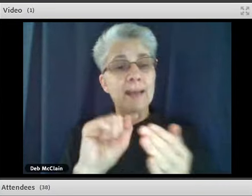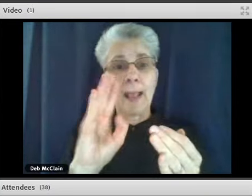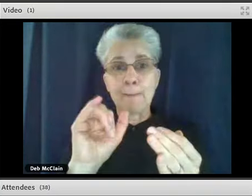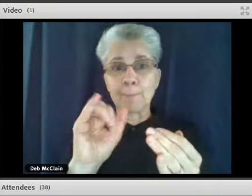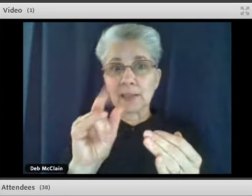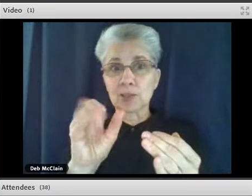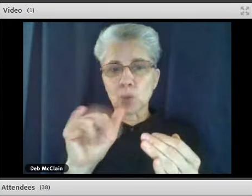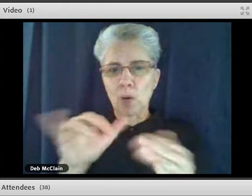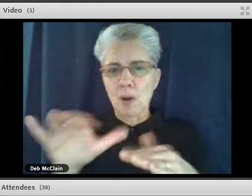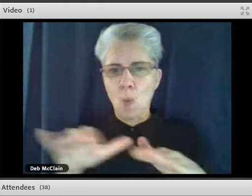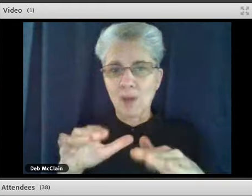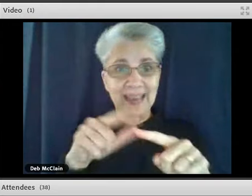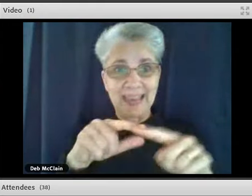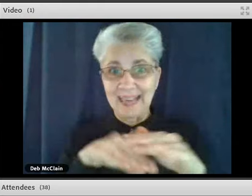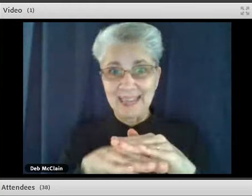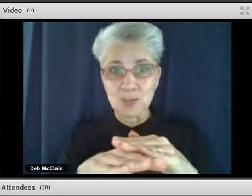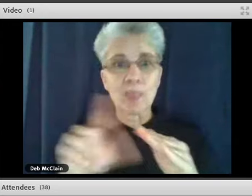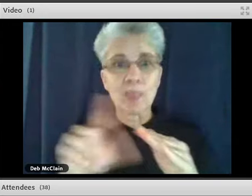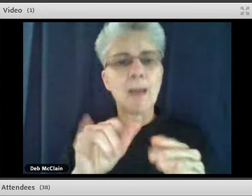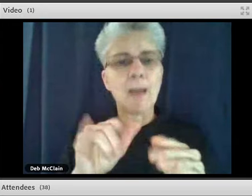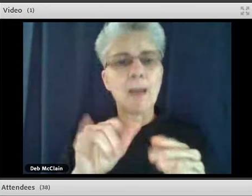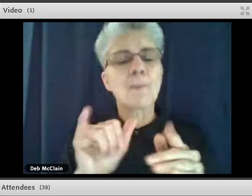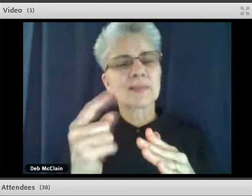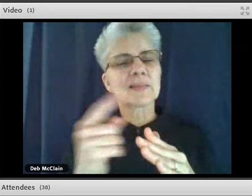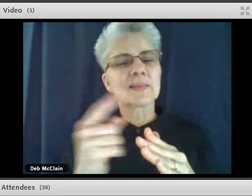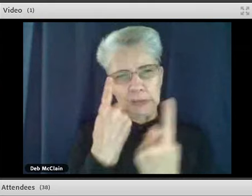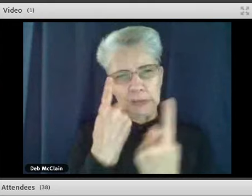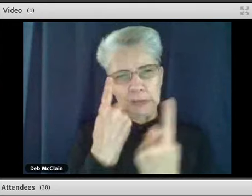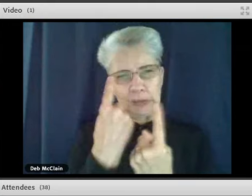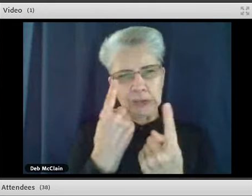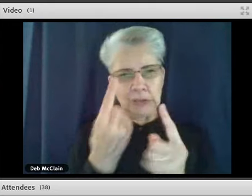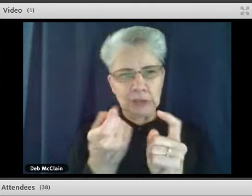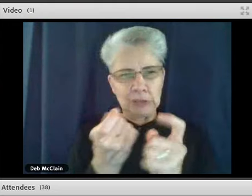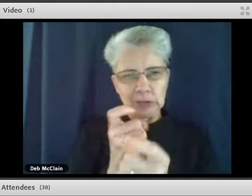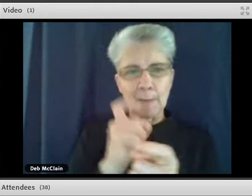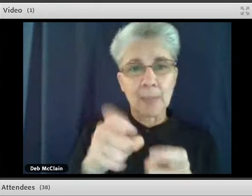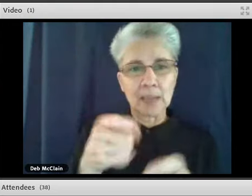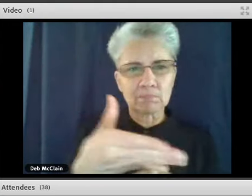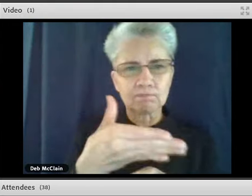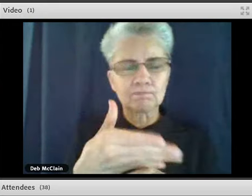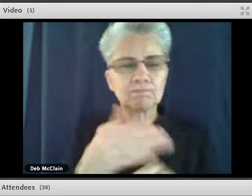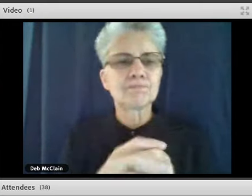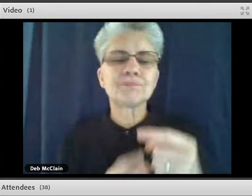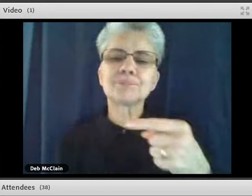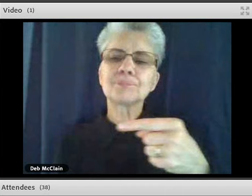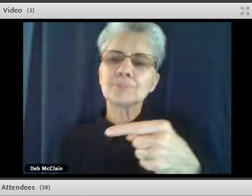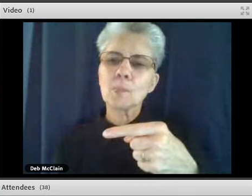and they can't get in your library, that's definitely something to consider, right? So, again, here's just another visual way